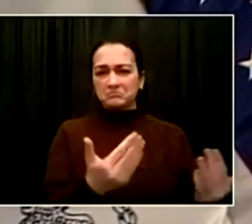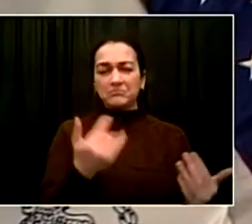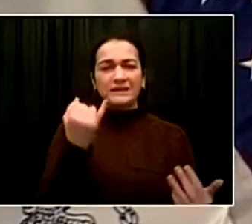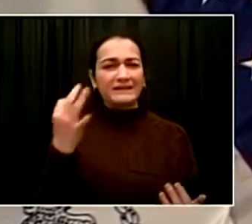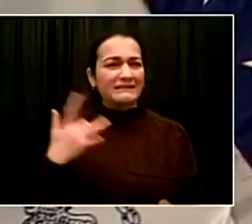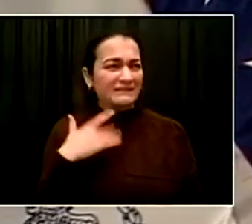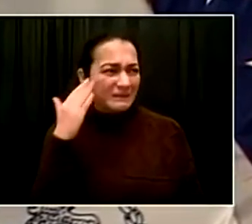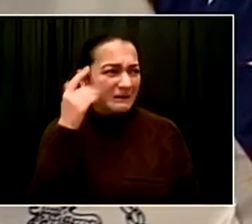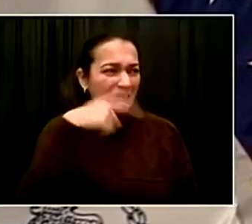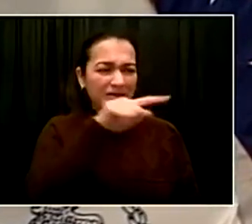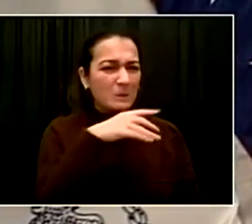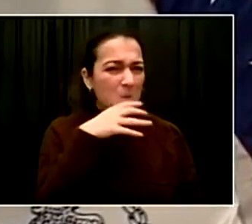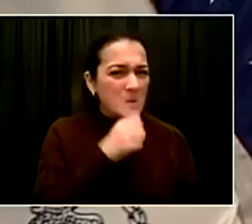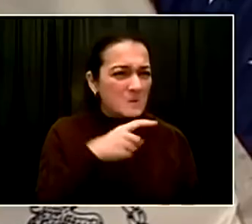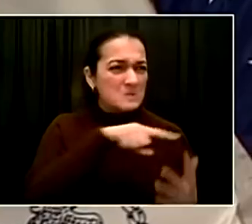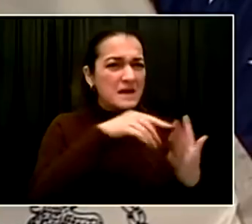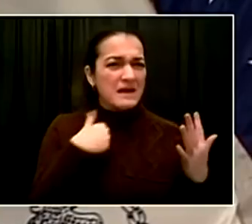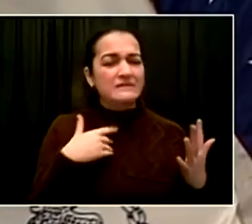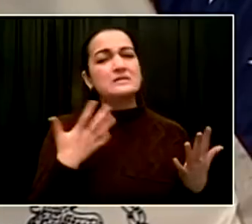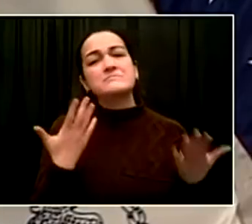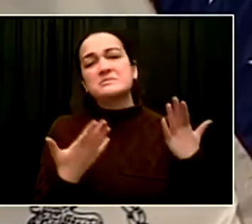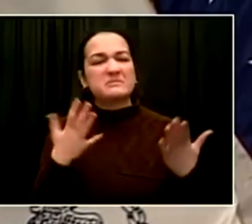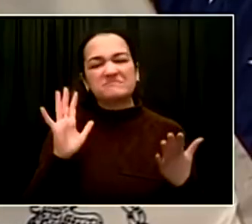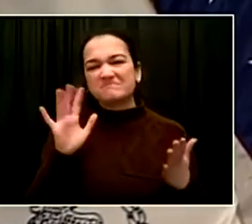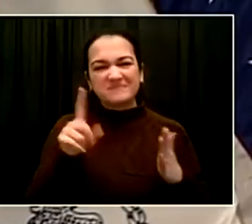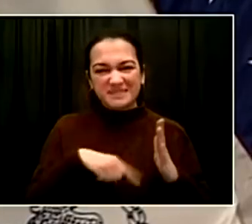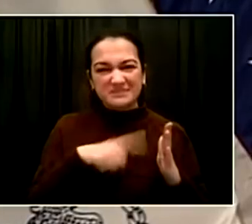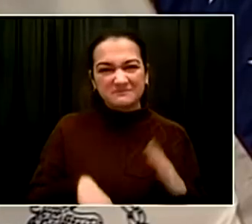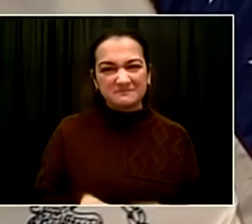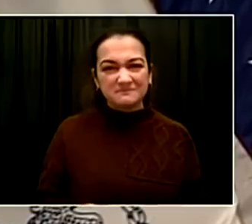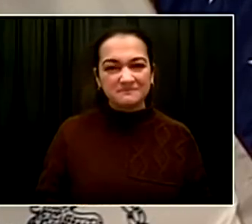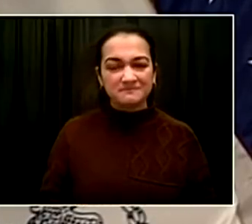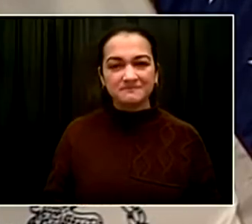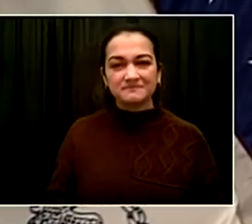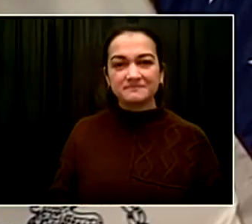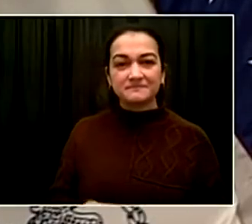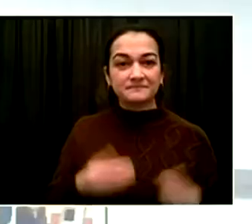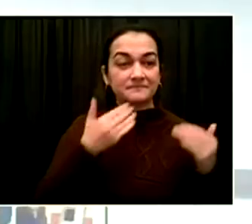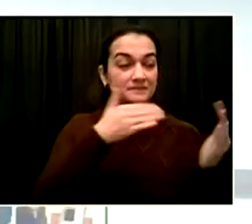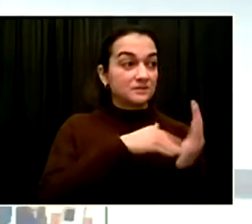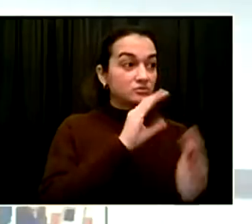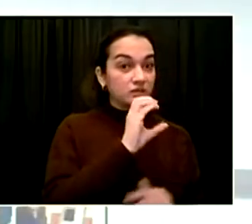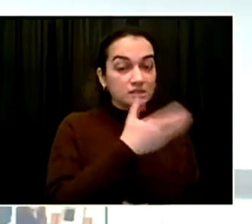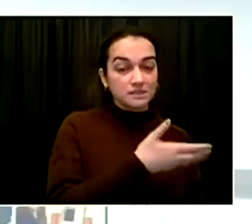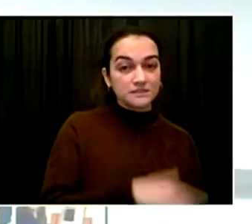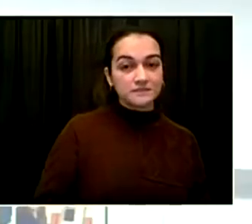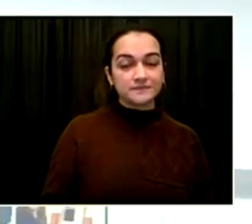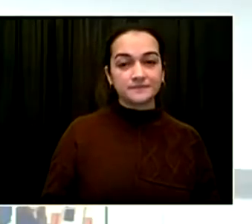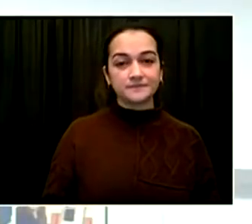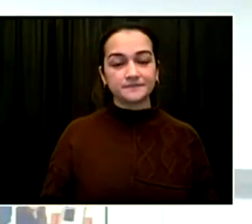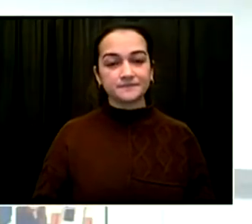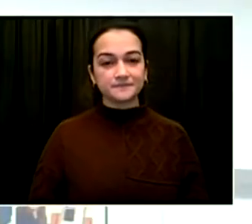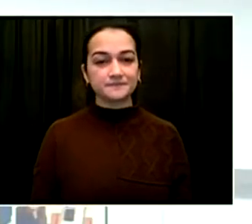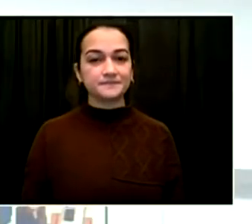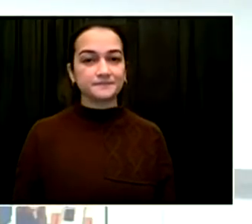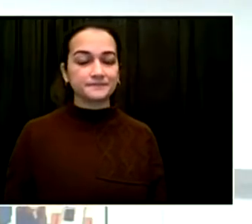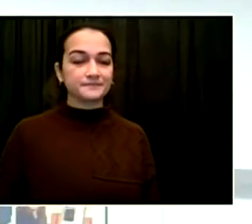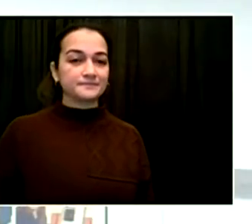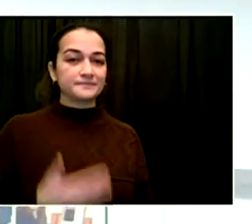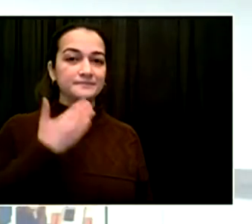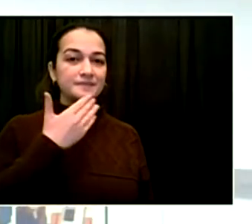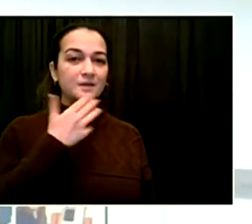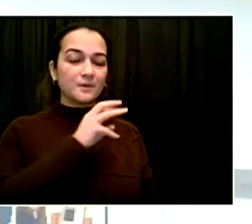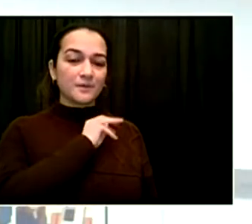THAT'S WHAT WE WANT TO KEEP